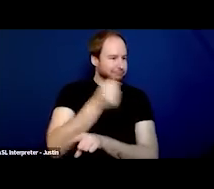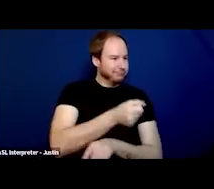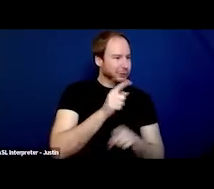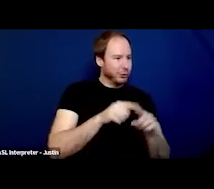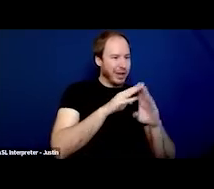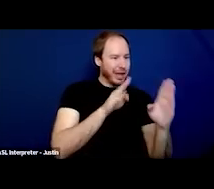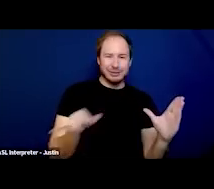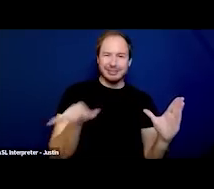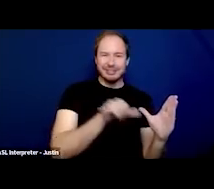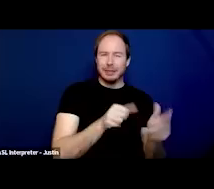Next slide, please.